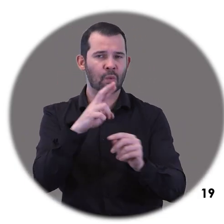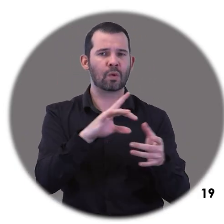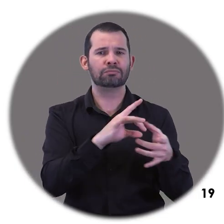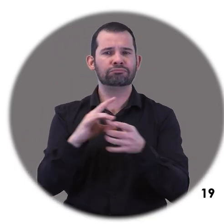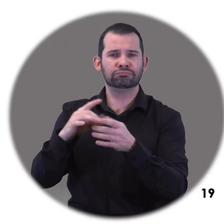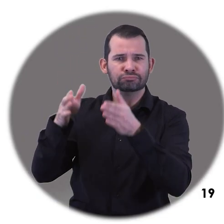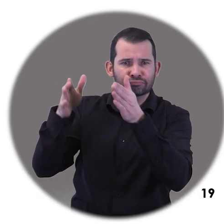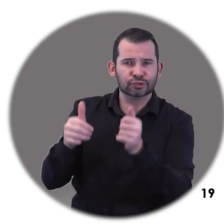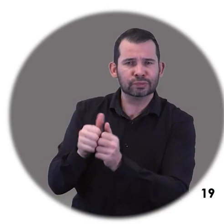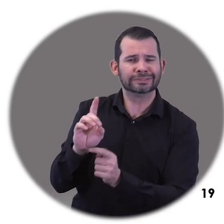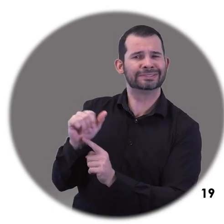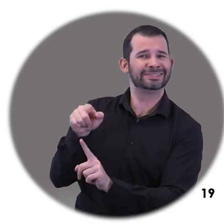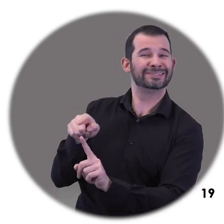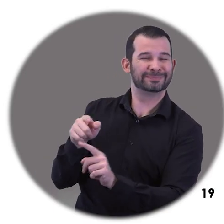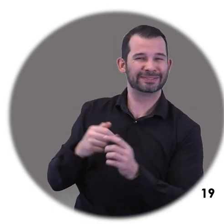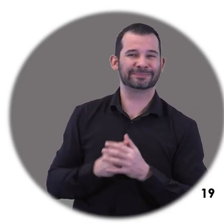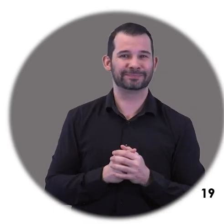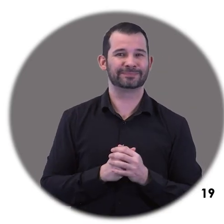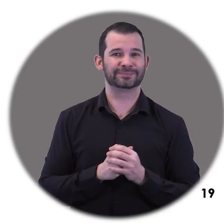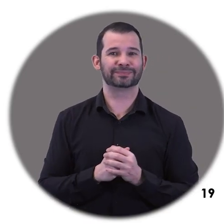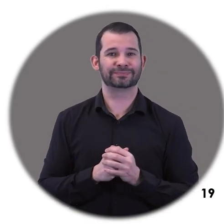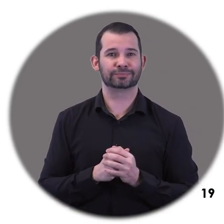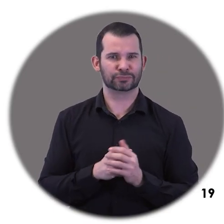or a related person with a disability.